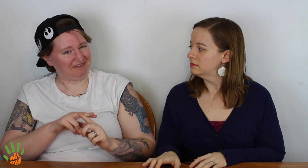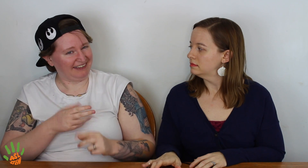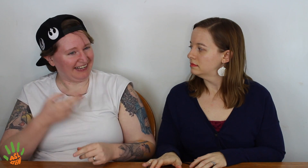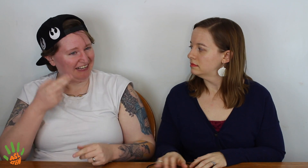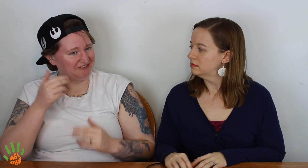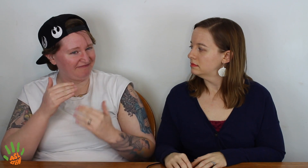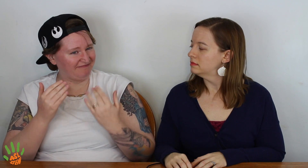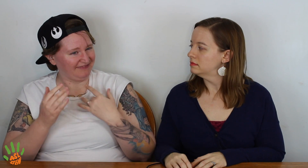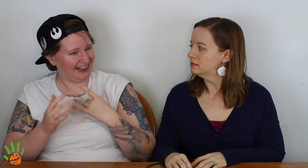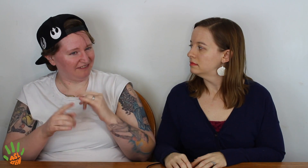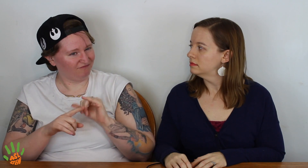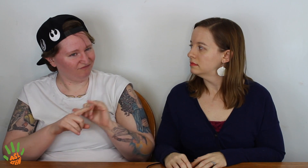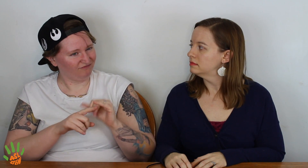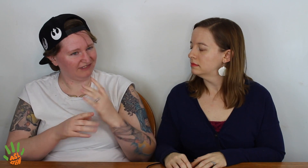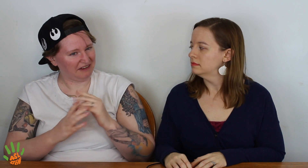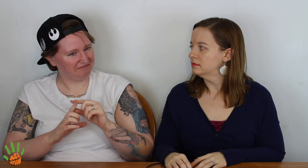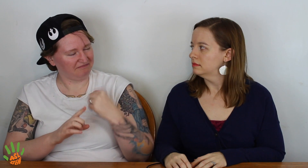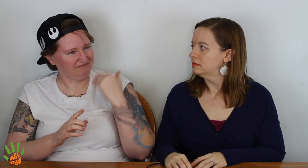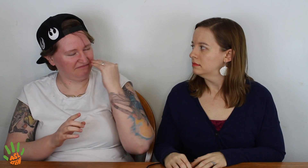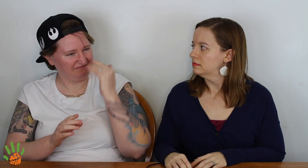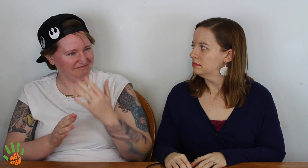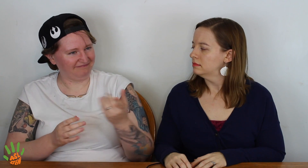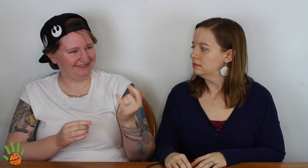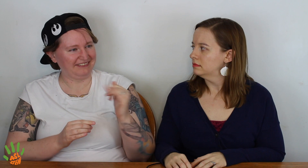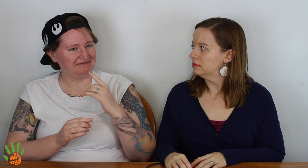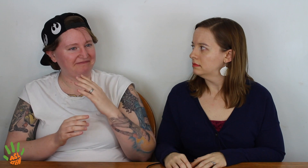Which, I have a higher vocabulary level and I want to use specialized words that I know.